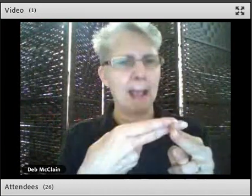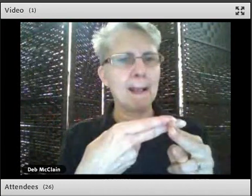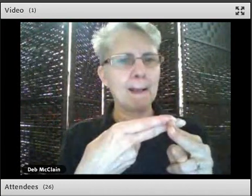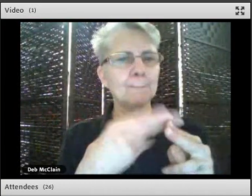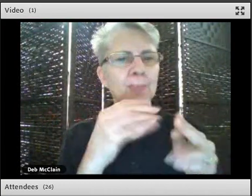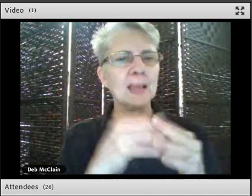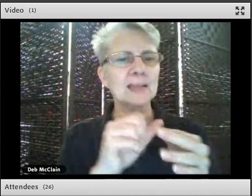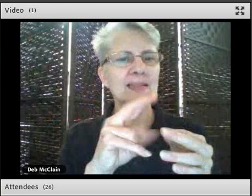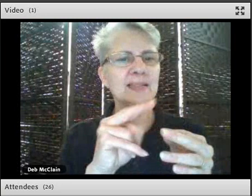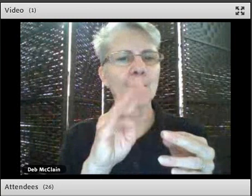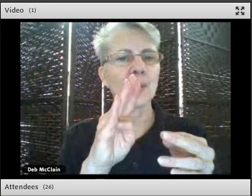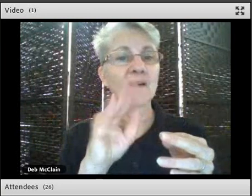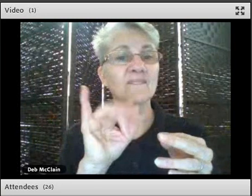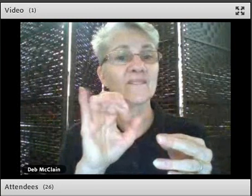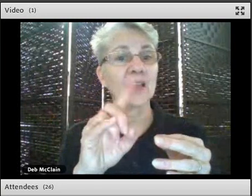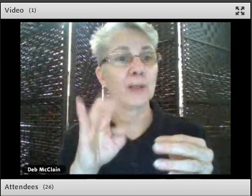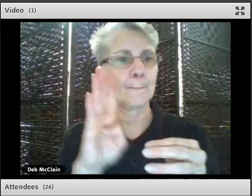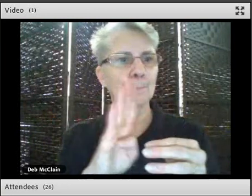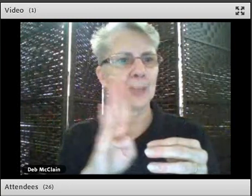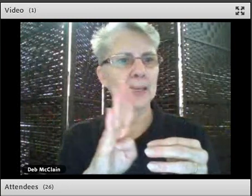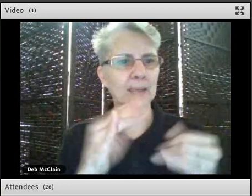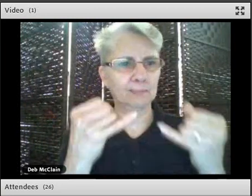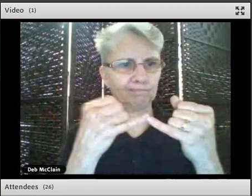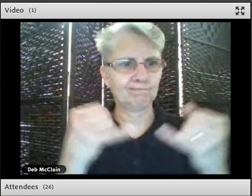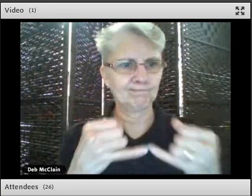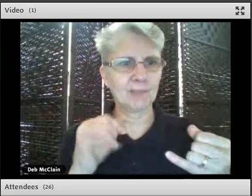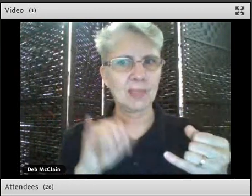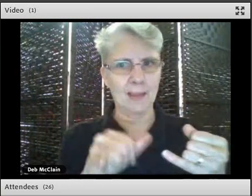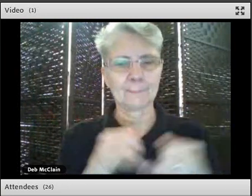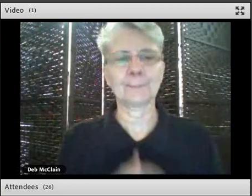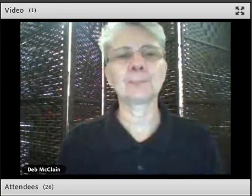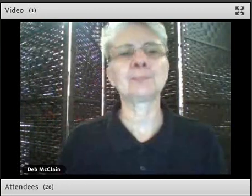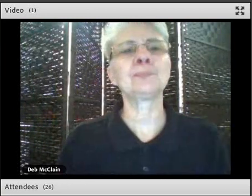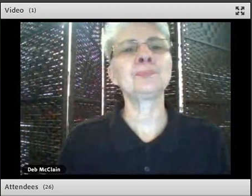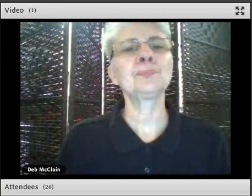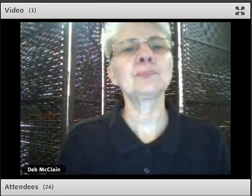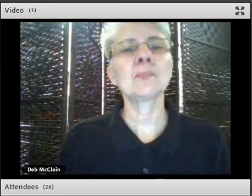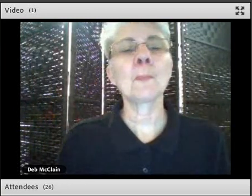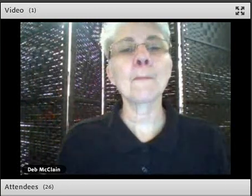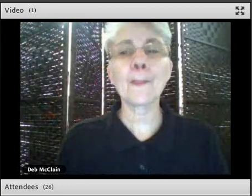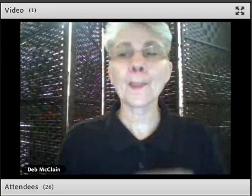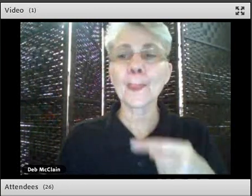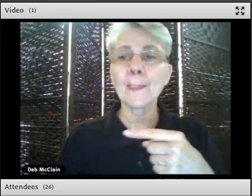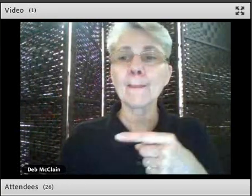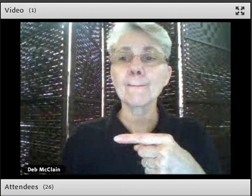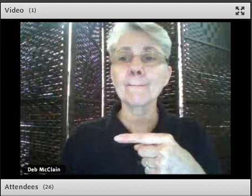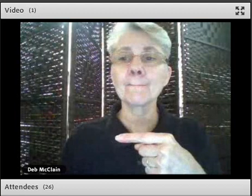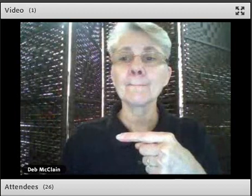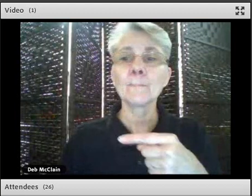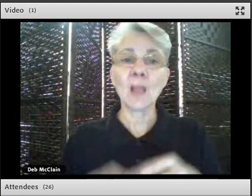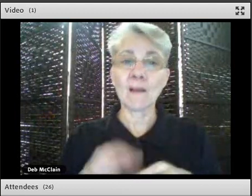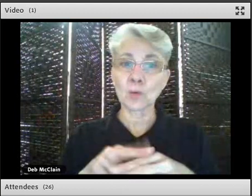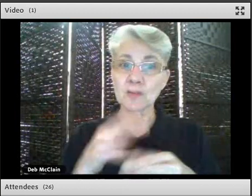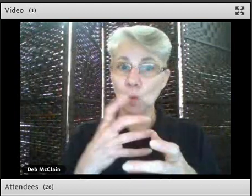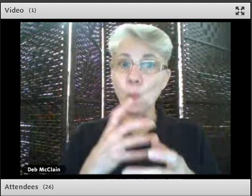And, of course, if you want to include the UPC code in a 024 field, you can do that.